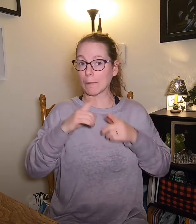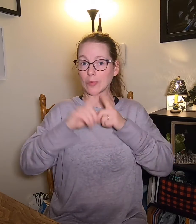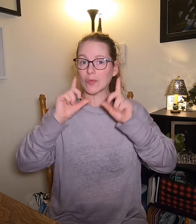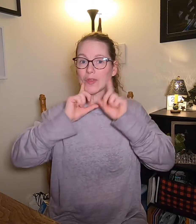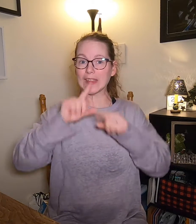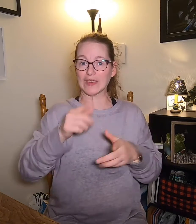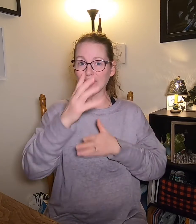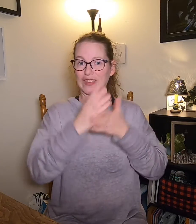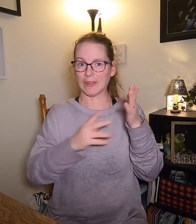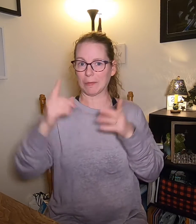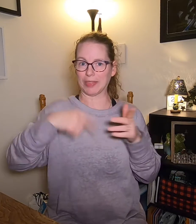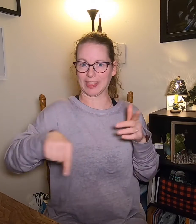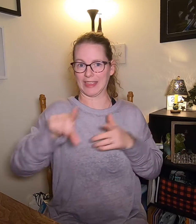these questions